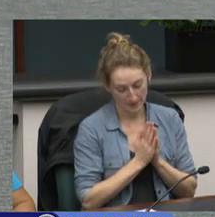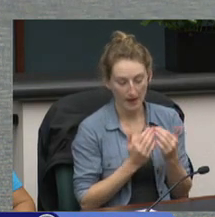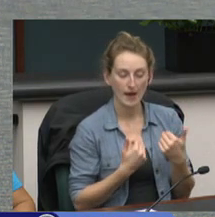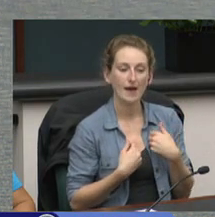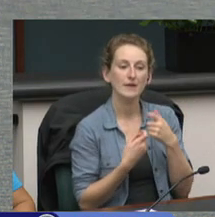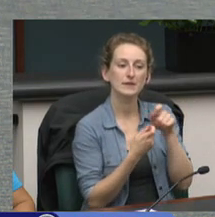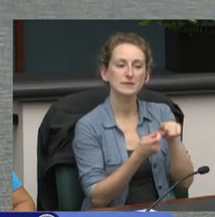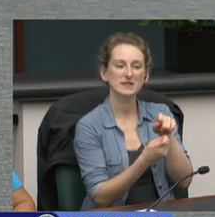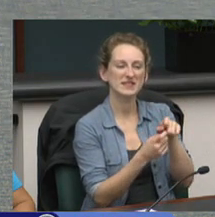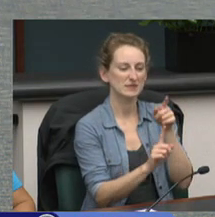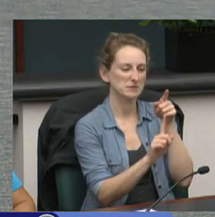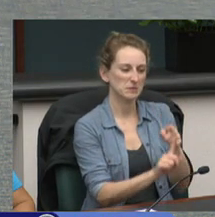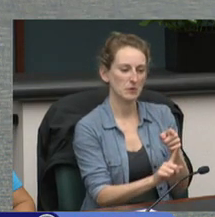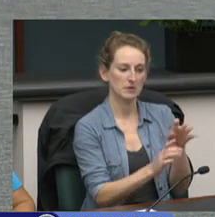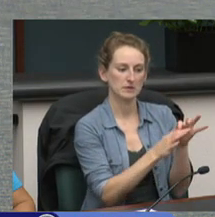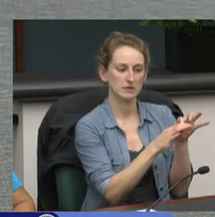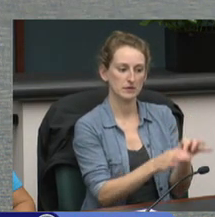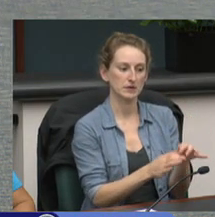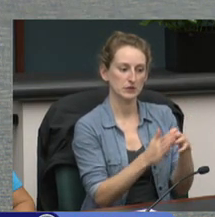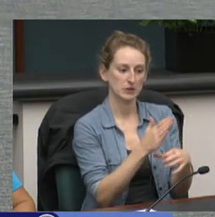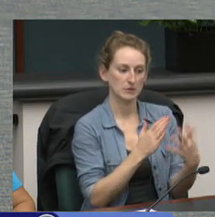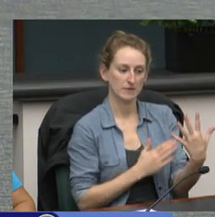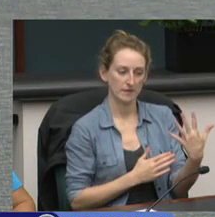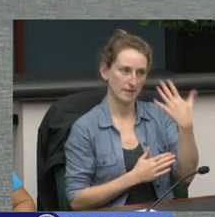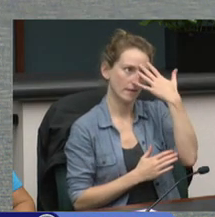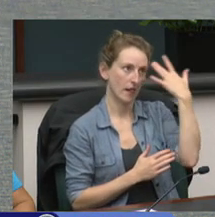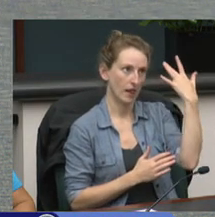chapter 5 that I forgot to ask about so I'll just say it's sort of as a comment